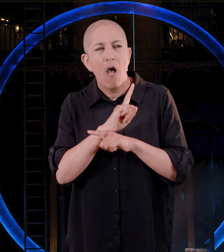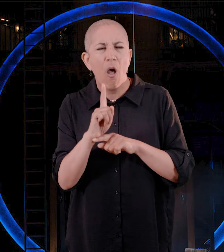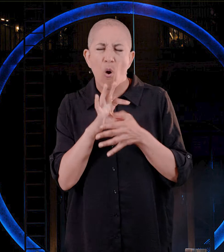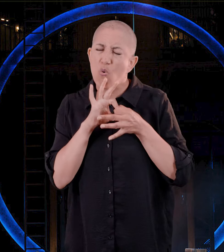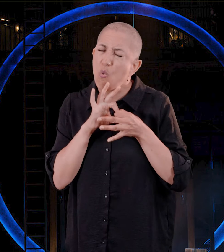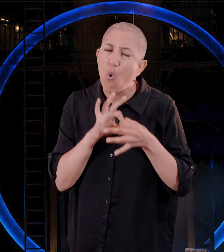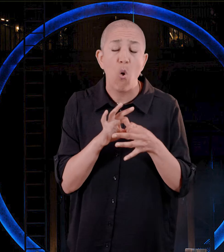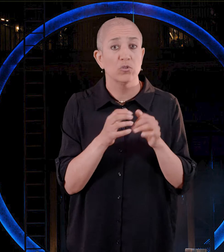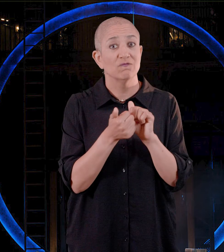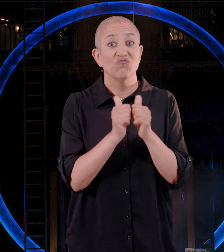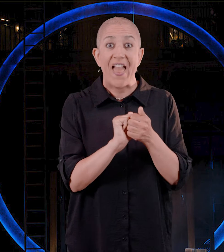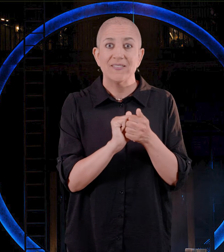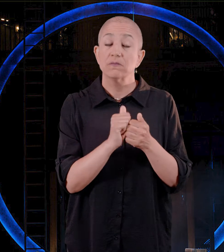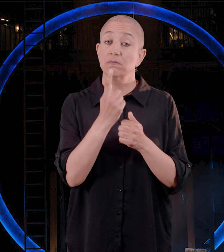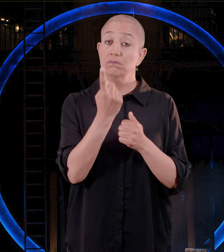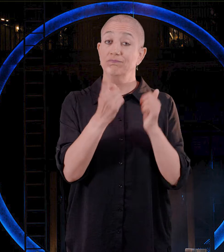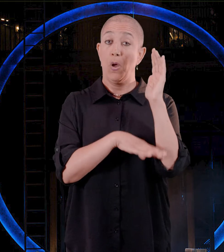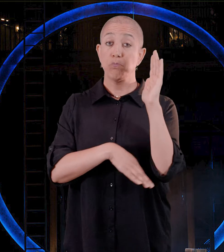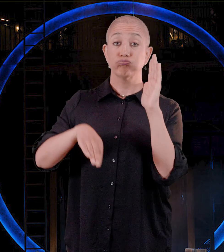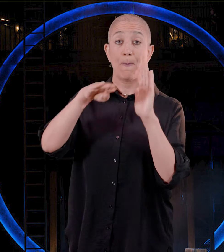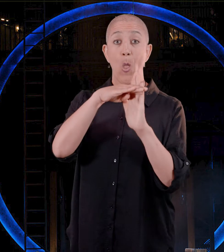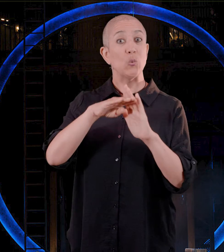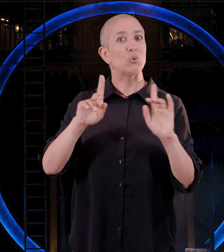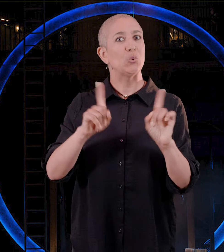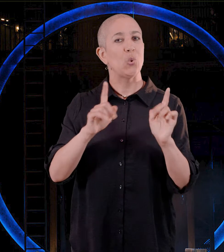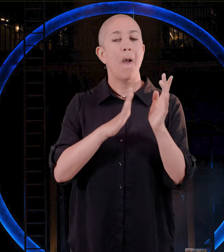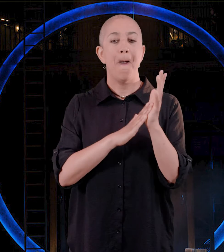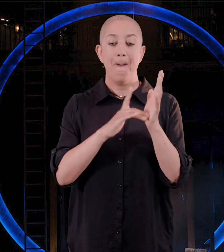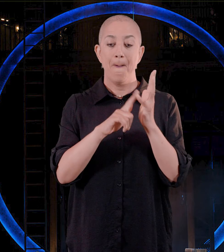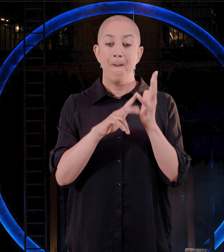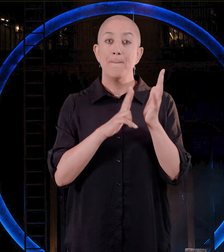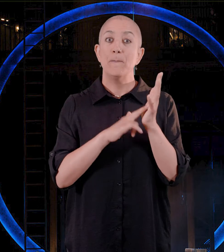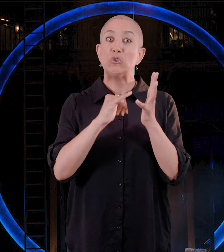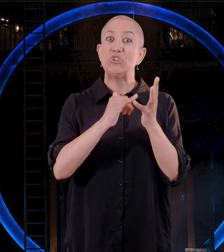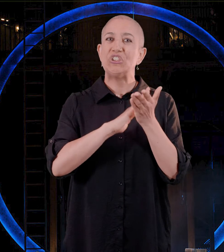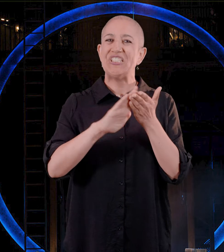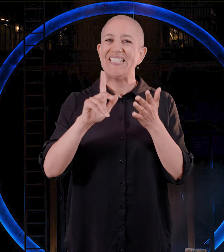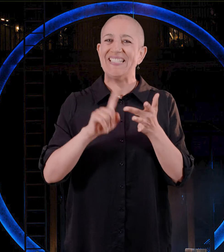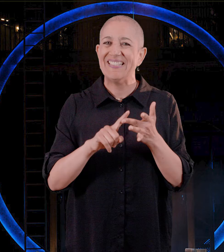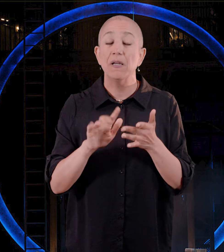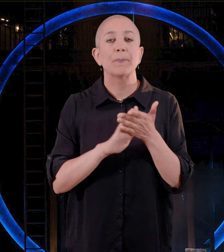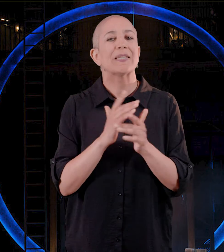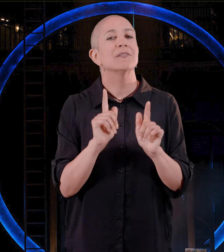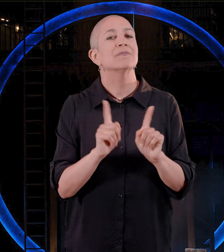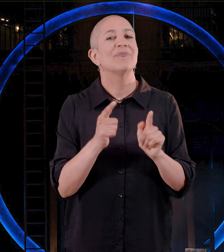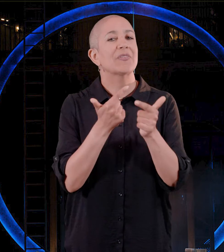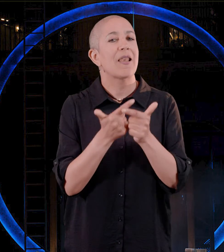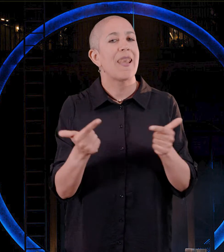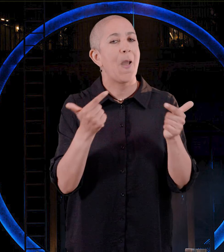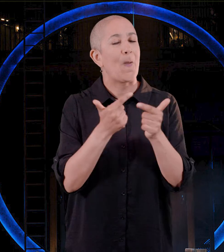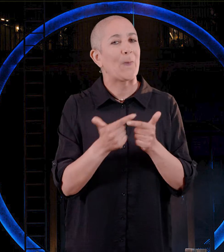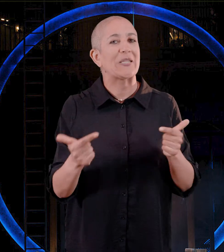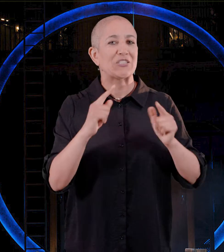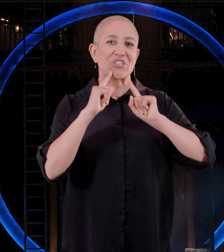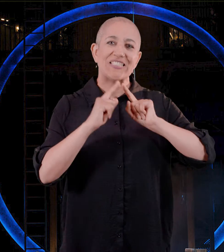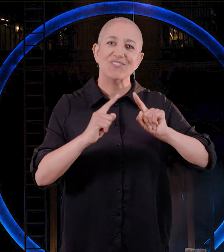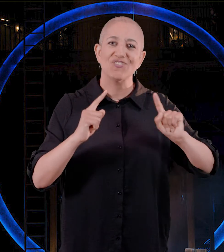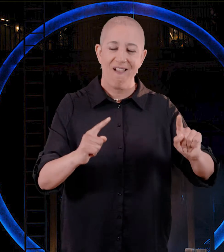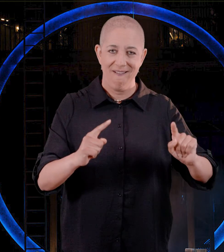and she promotes him to the position of Munshi (her language teacher).